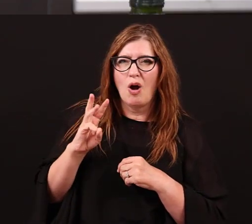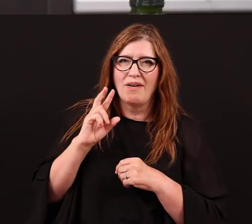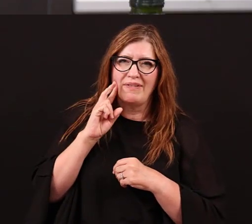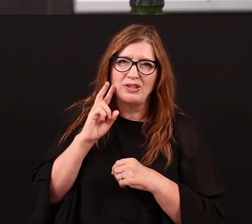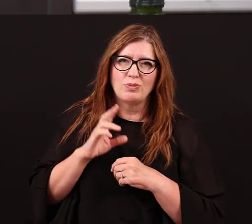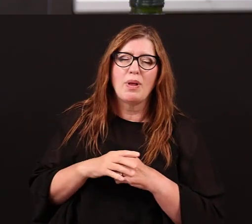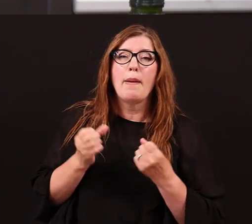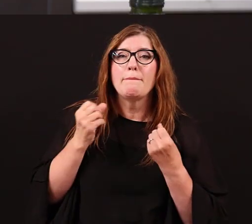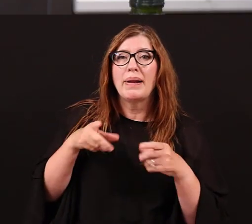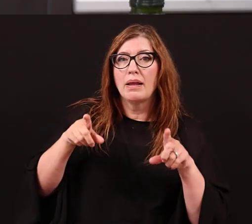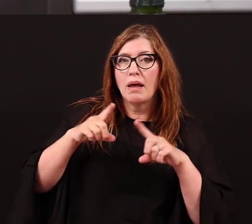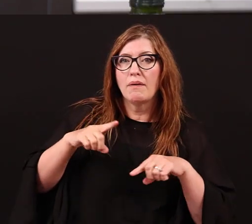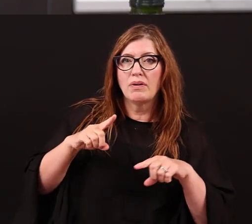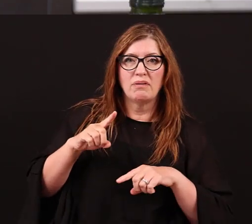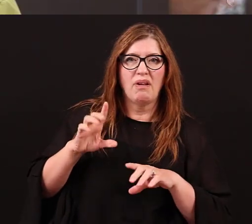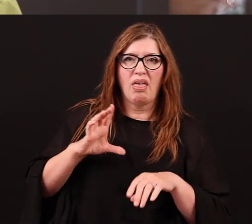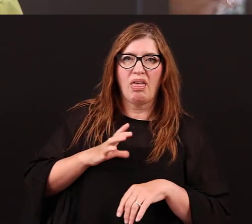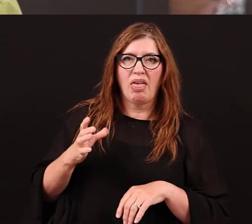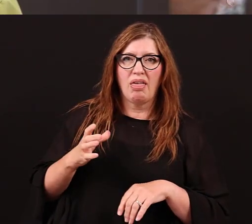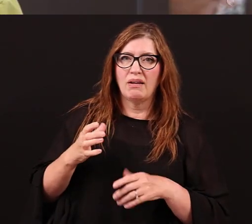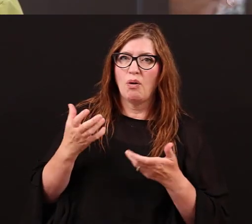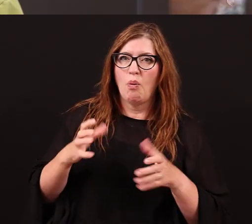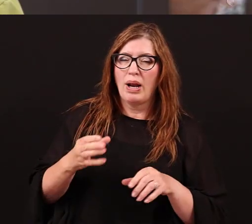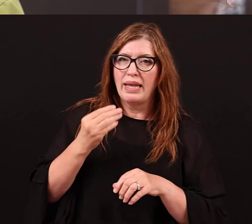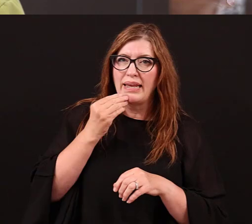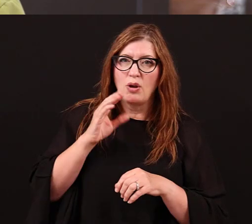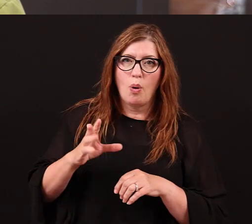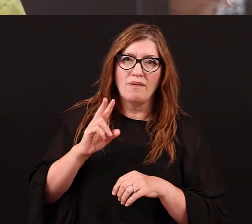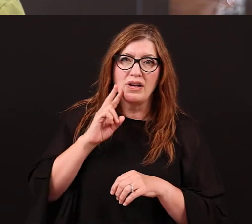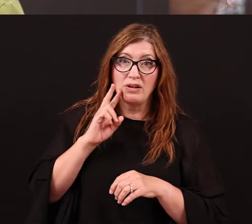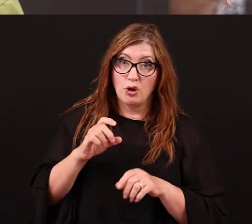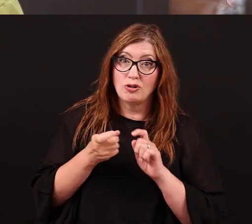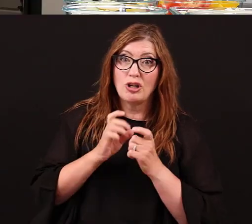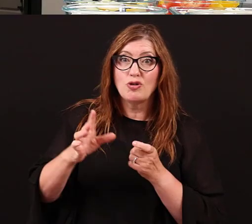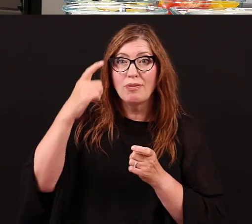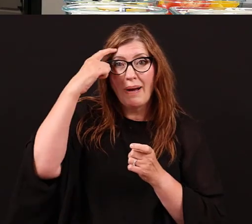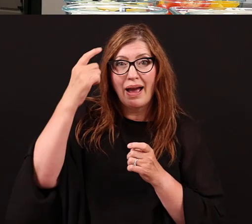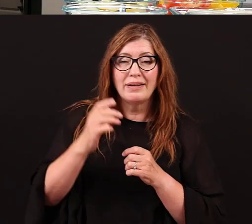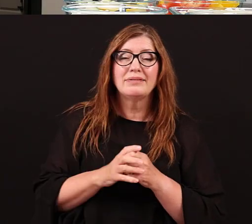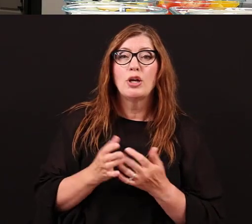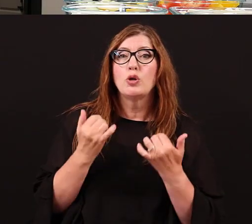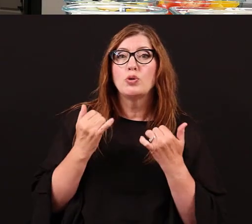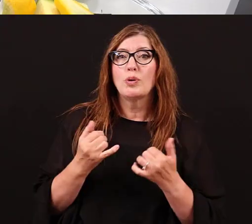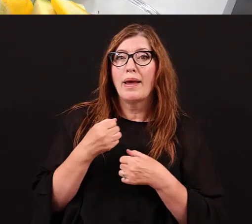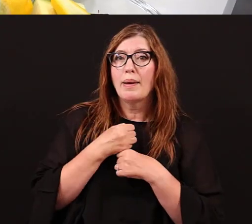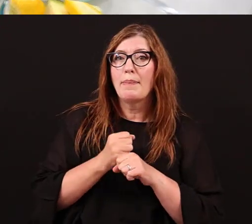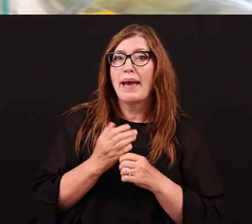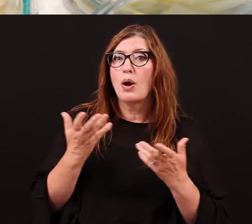I know a lot of you don't like to eat your vegetables. This may be a way to change your mind about that. So the vegetables we're gonna do today